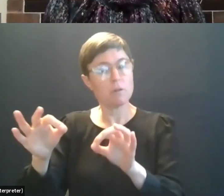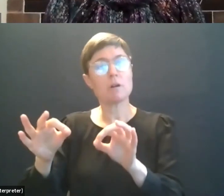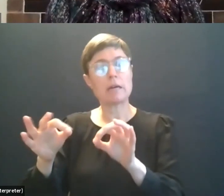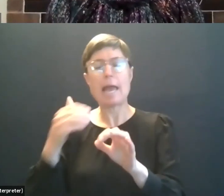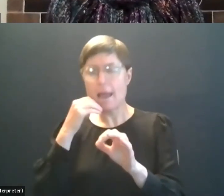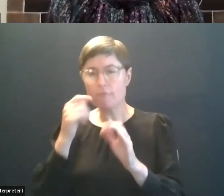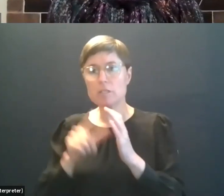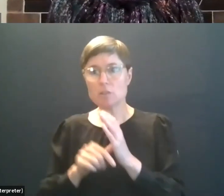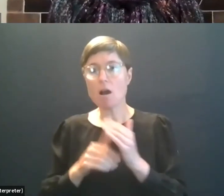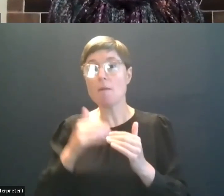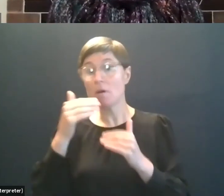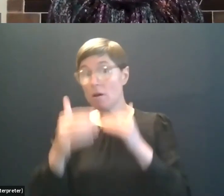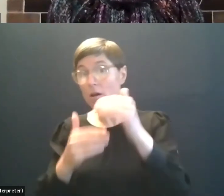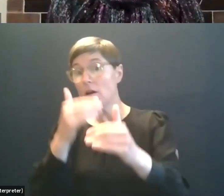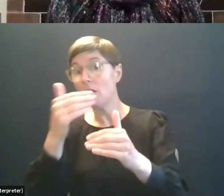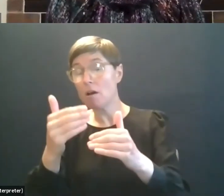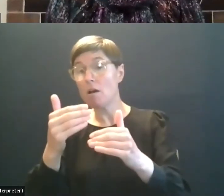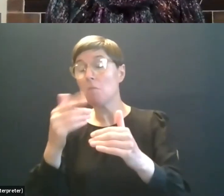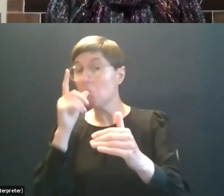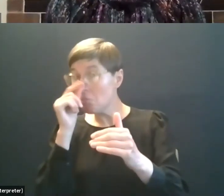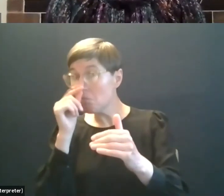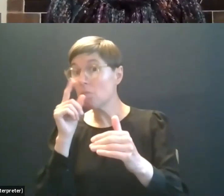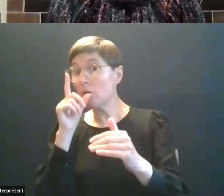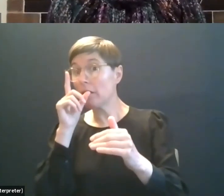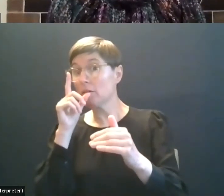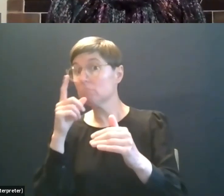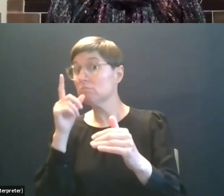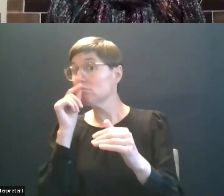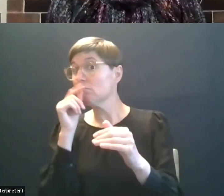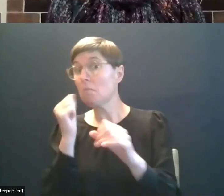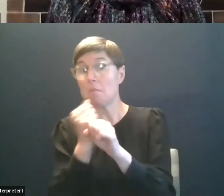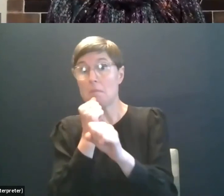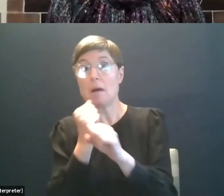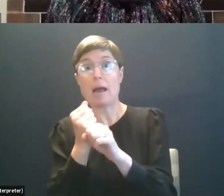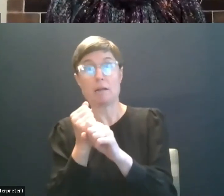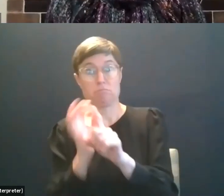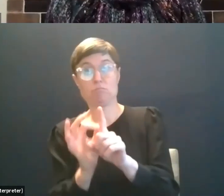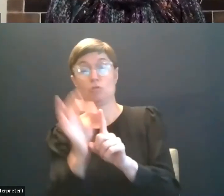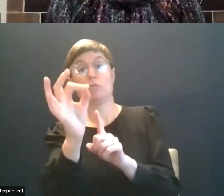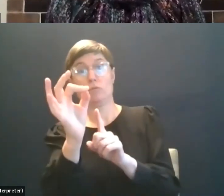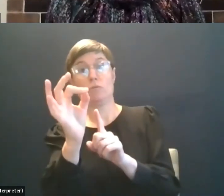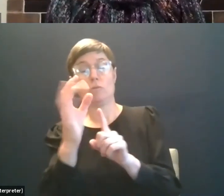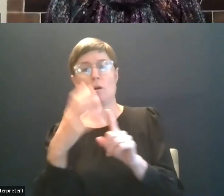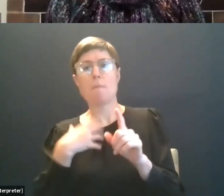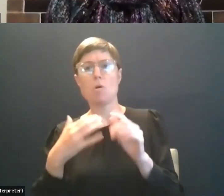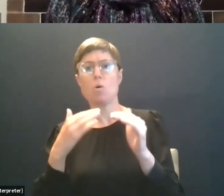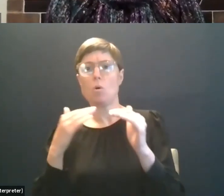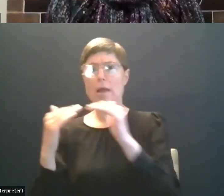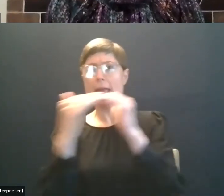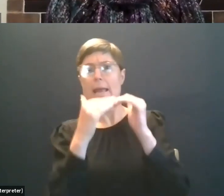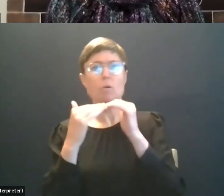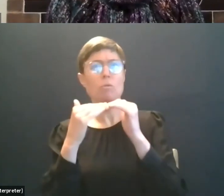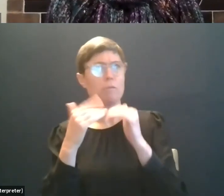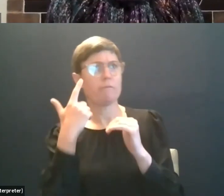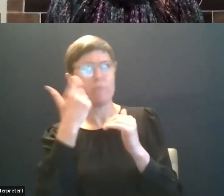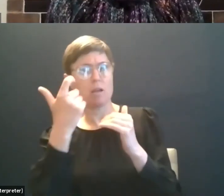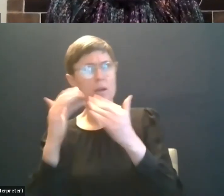is going to be, I think we could end up with a far more equal, fair society and we would